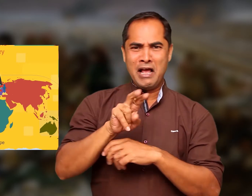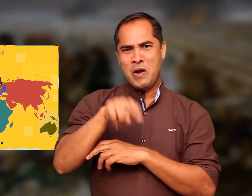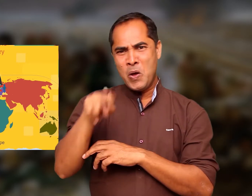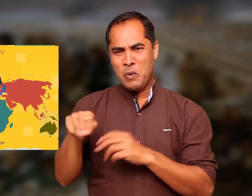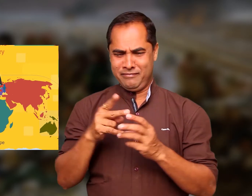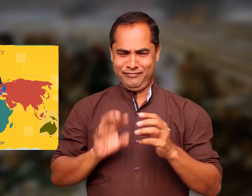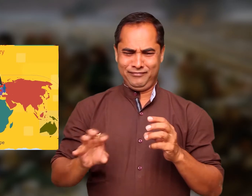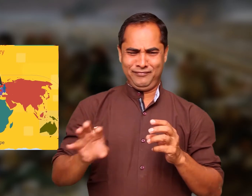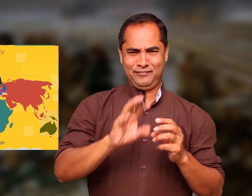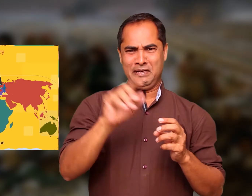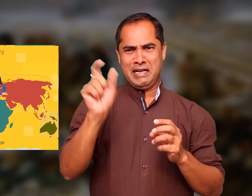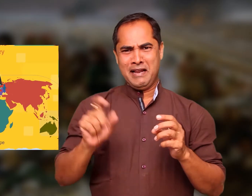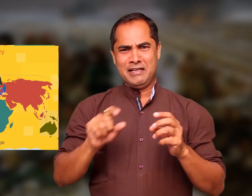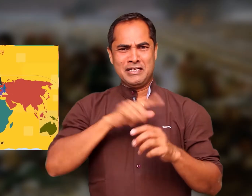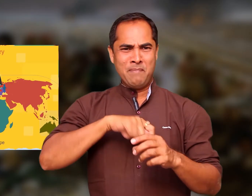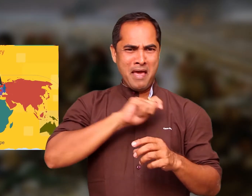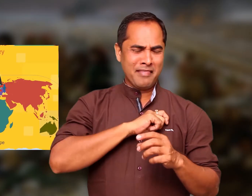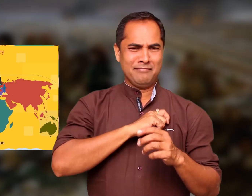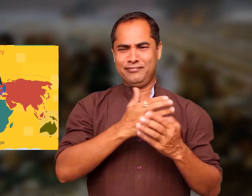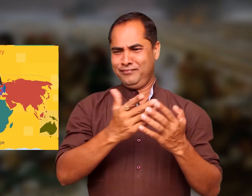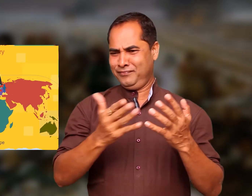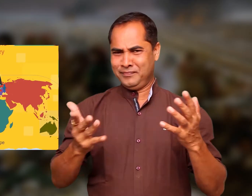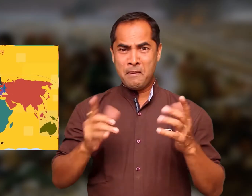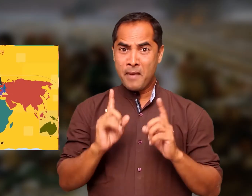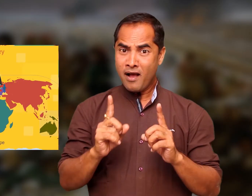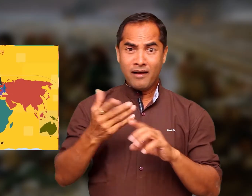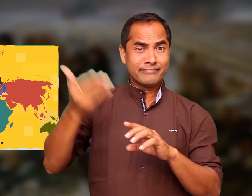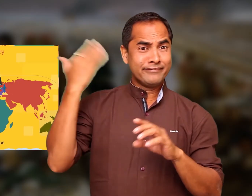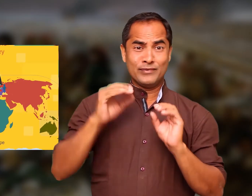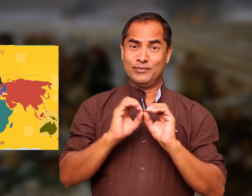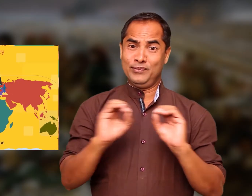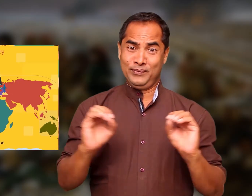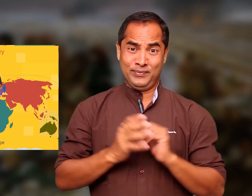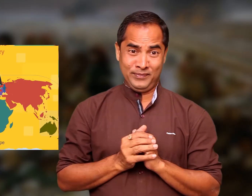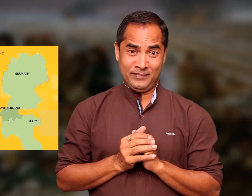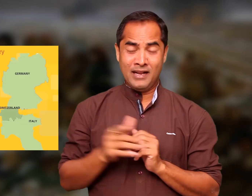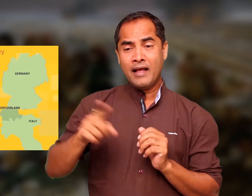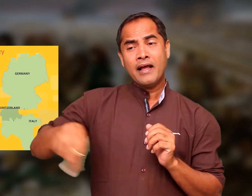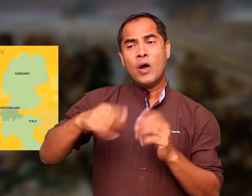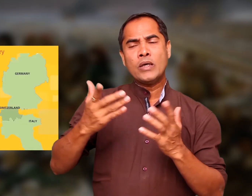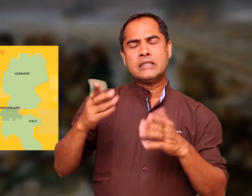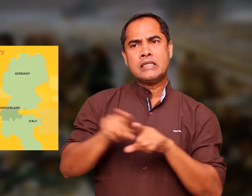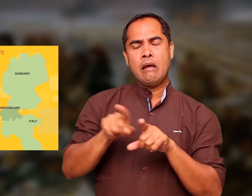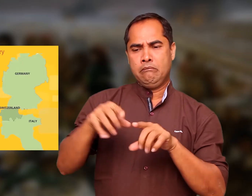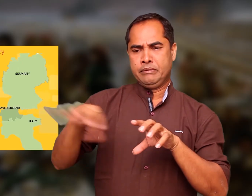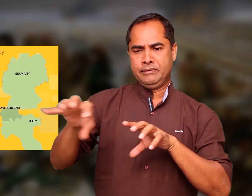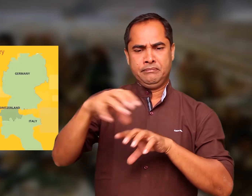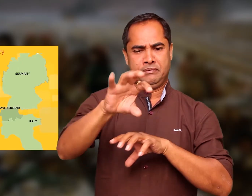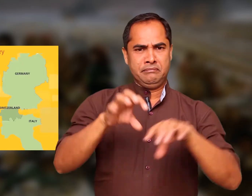Norway, Italy, Spain - all these countries did not exist back then. Europe was